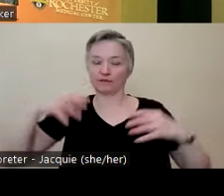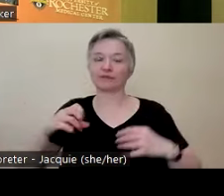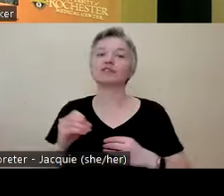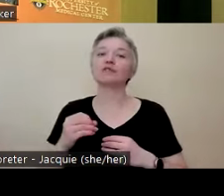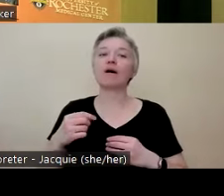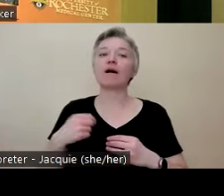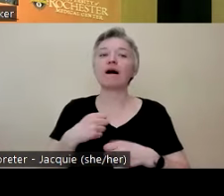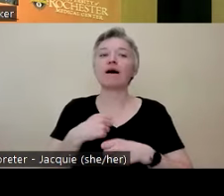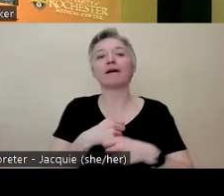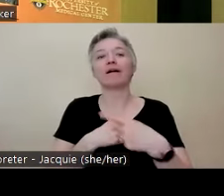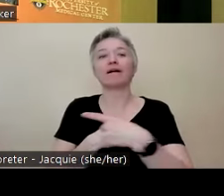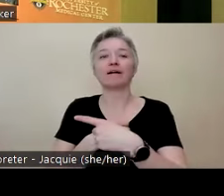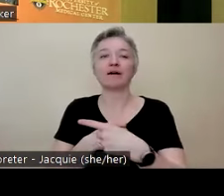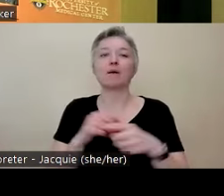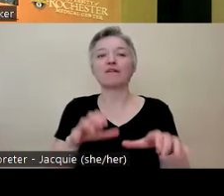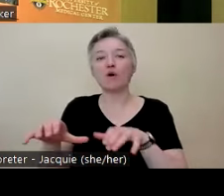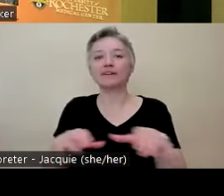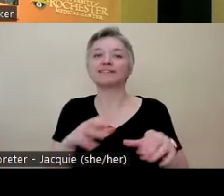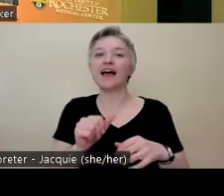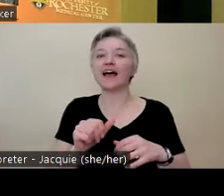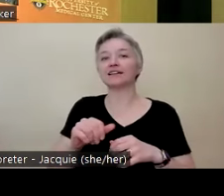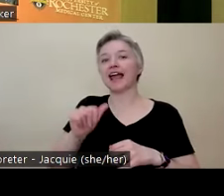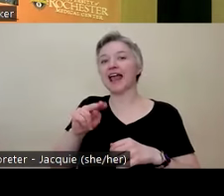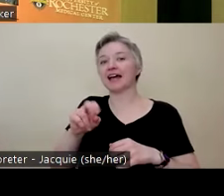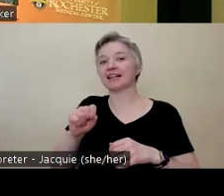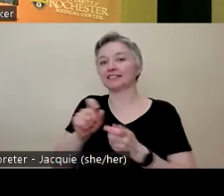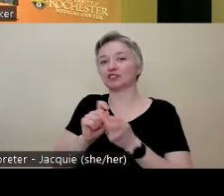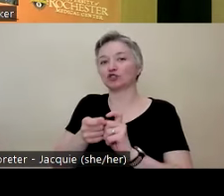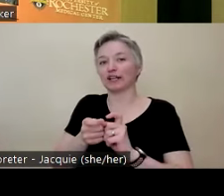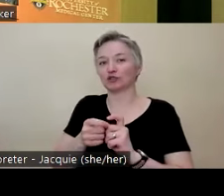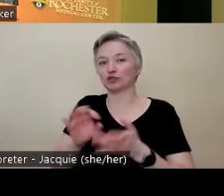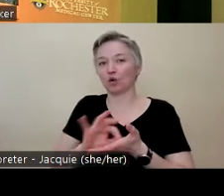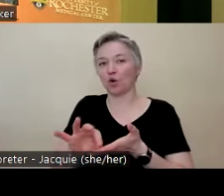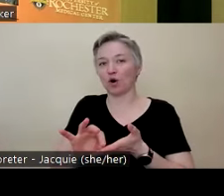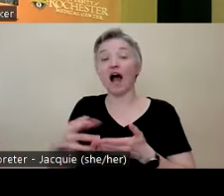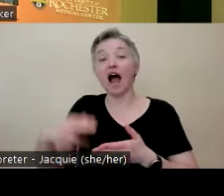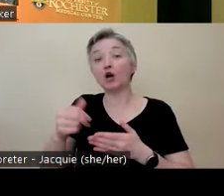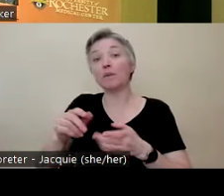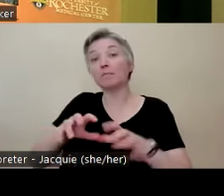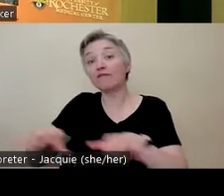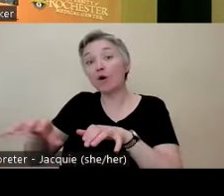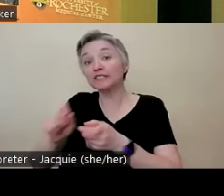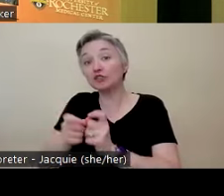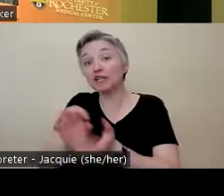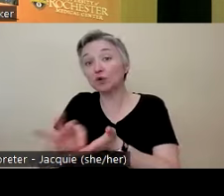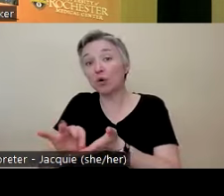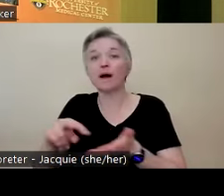change scores a higher performance change score meant that that participant did better in in quiet